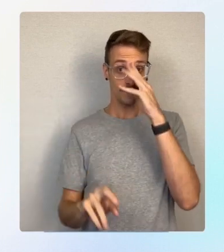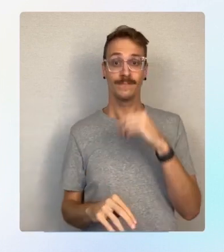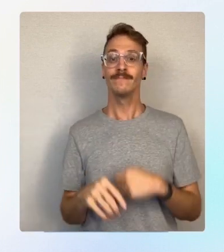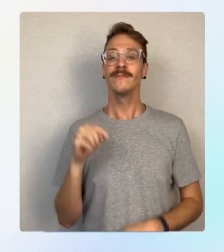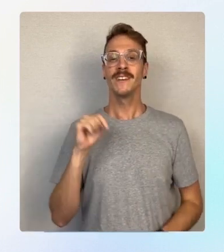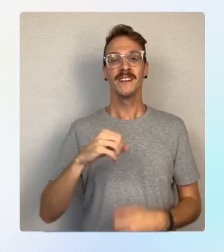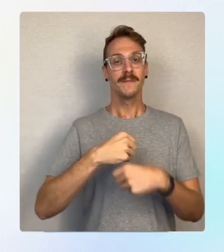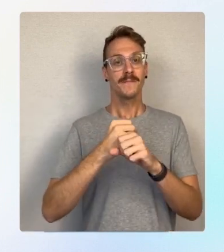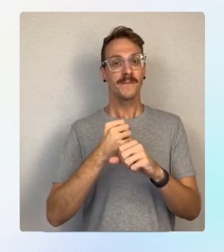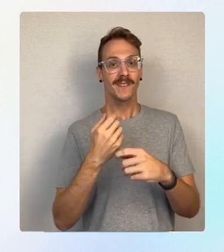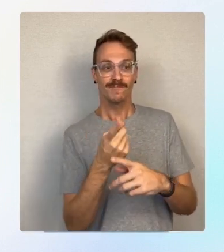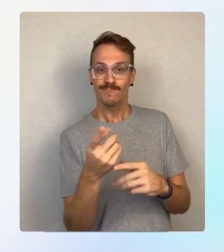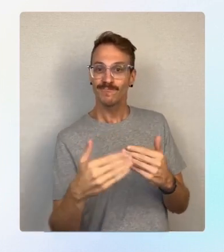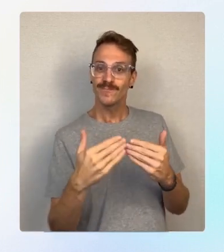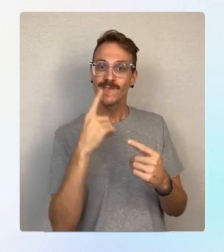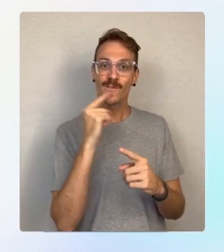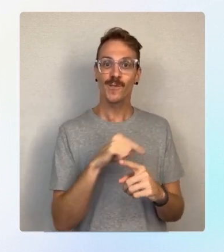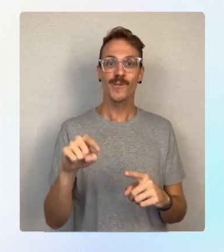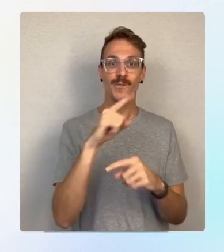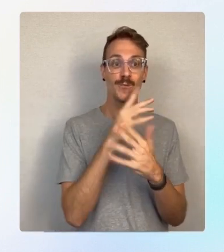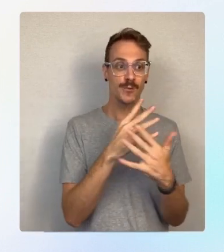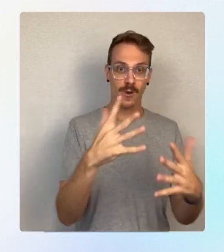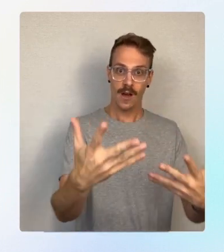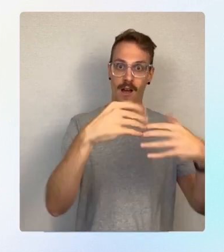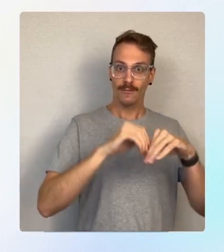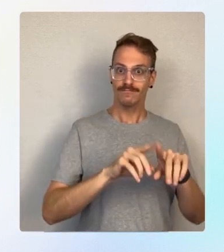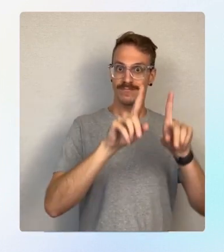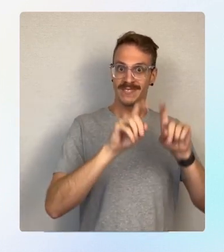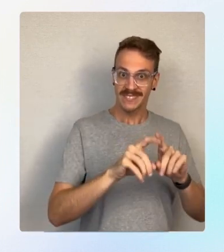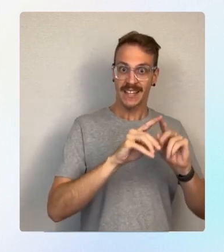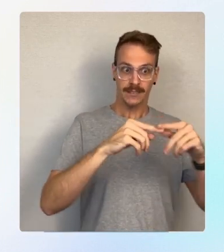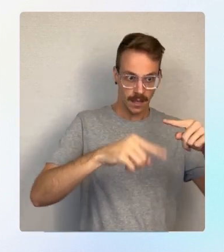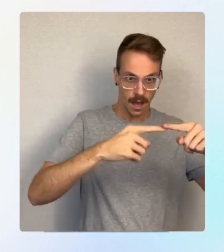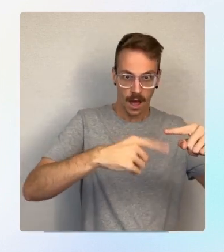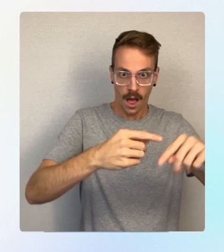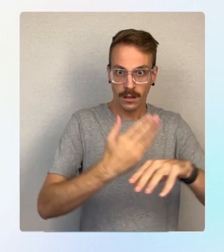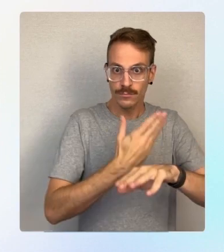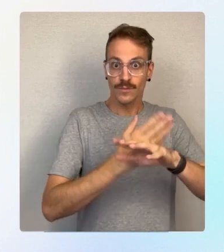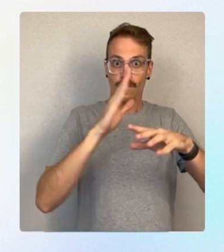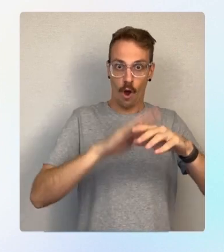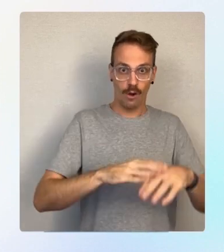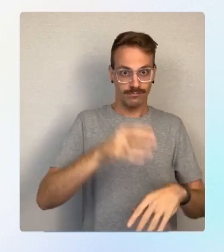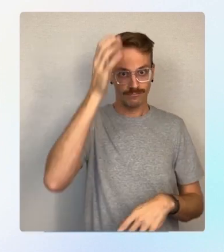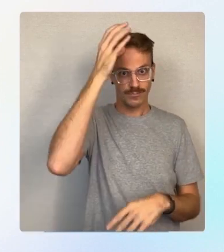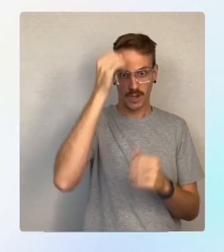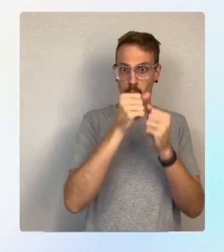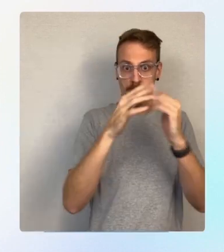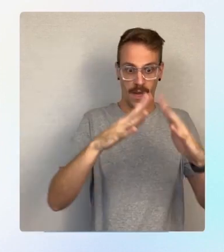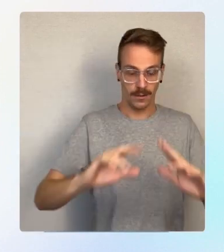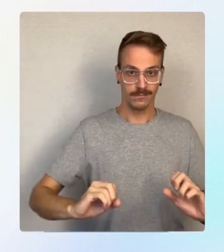This makes it easier for you to test and iterate on the PC without deploying to the headset.